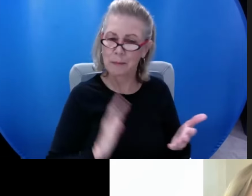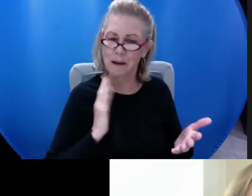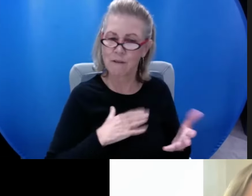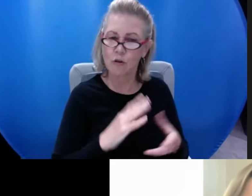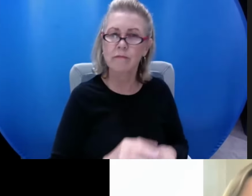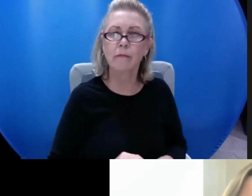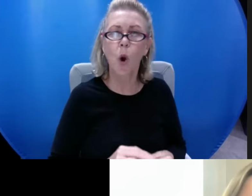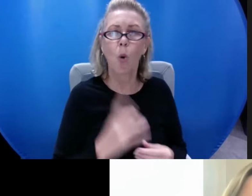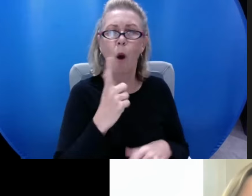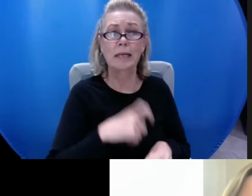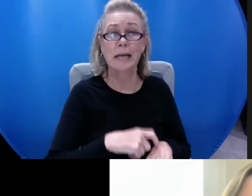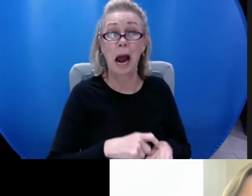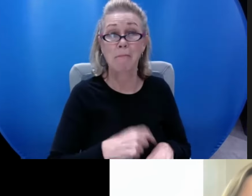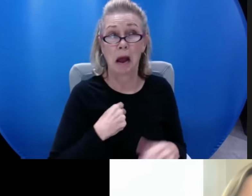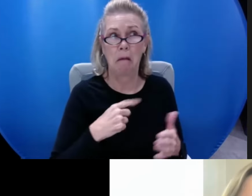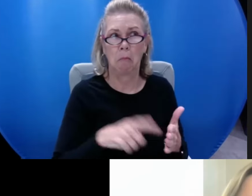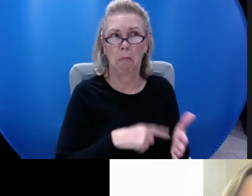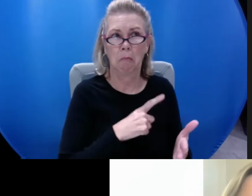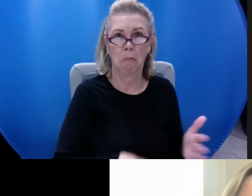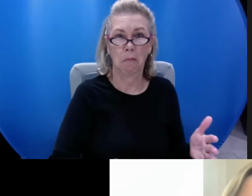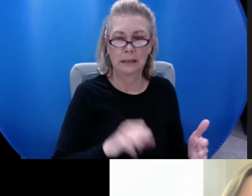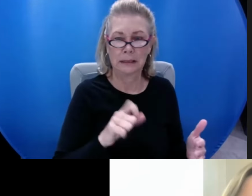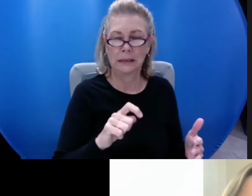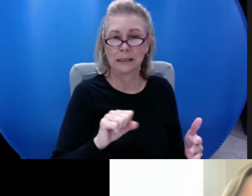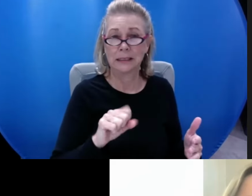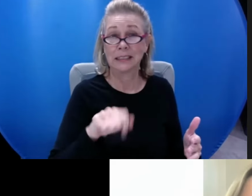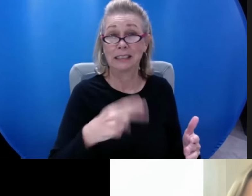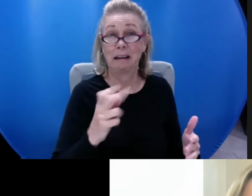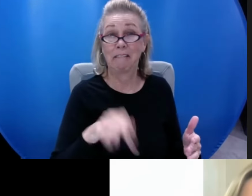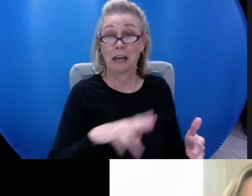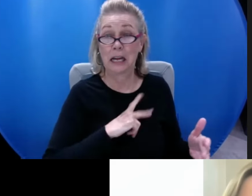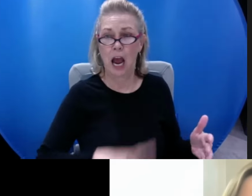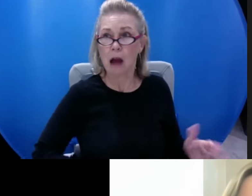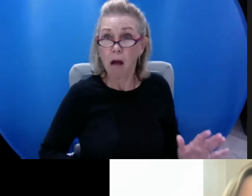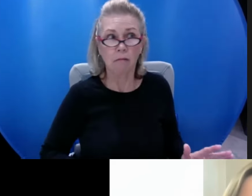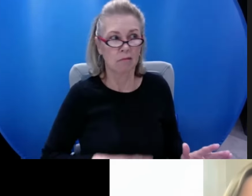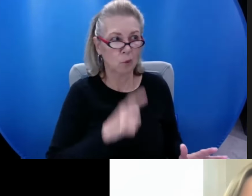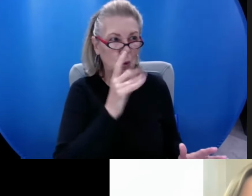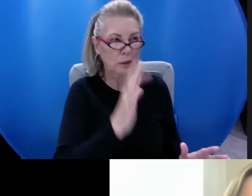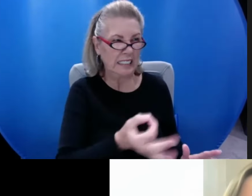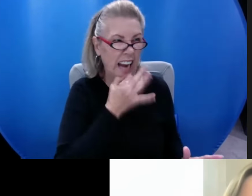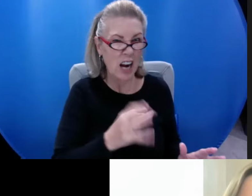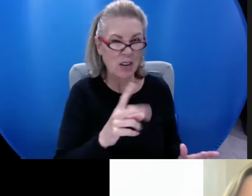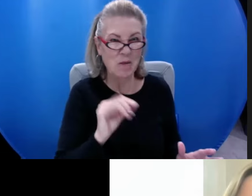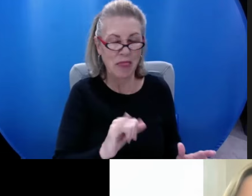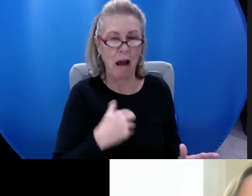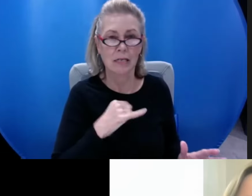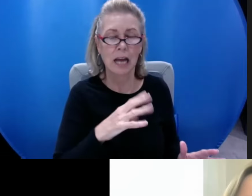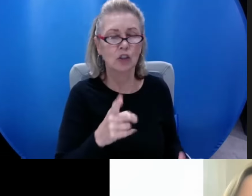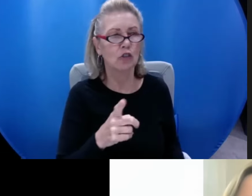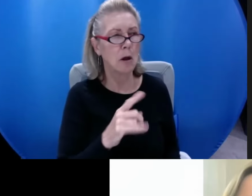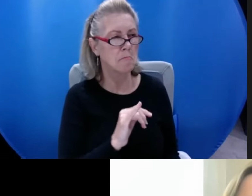criticized Stephen King, you know, how dare me, but I did and she internalized what I said about his